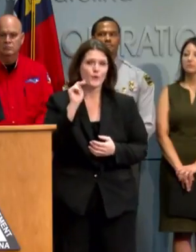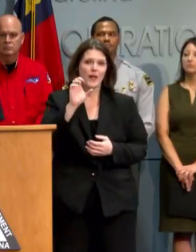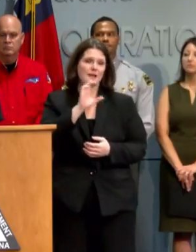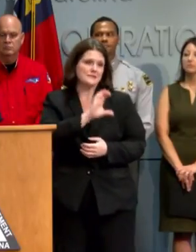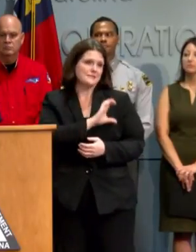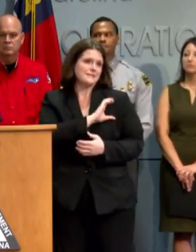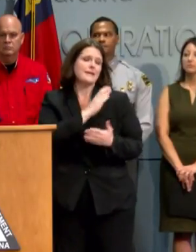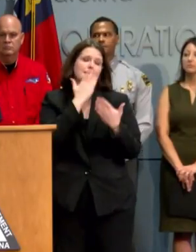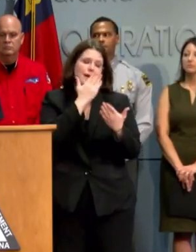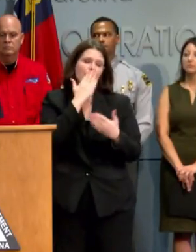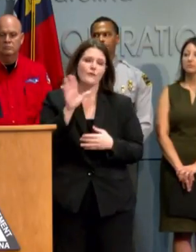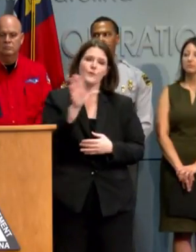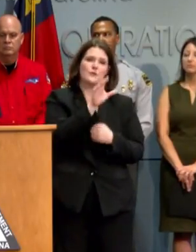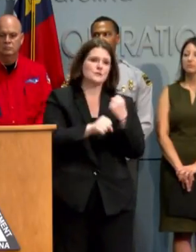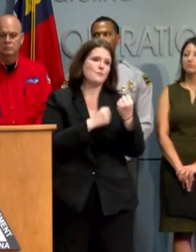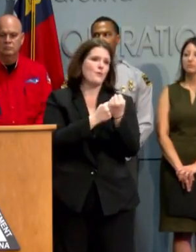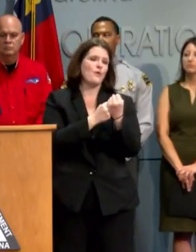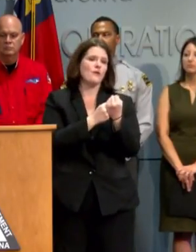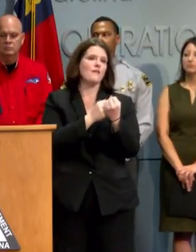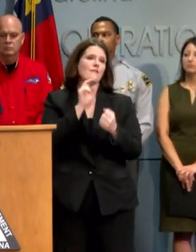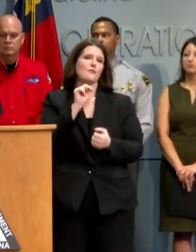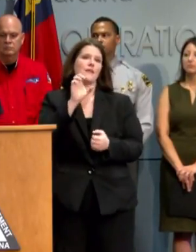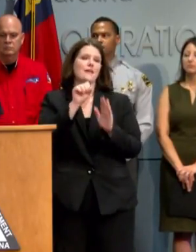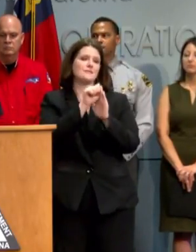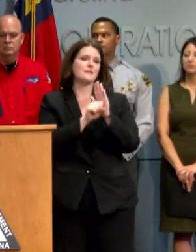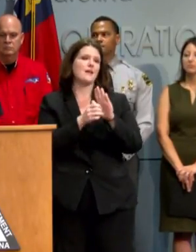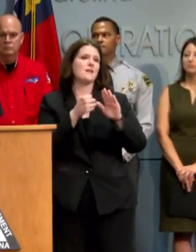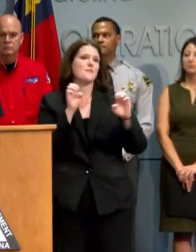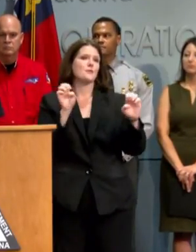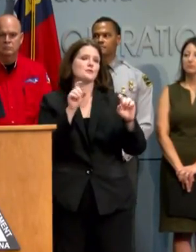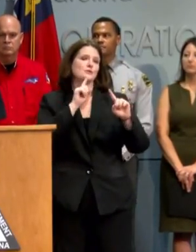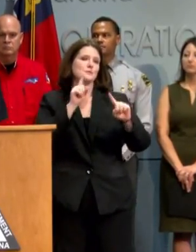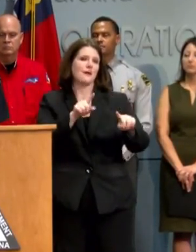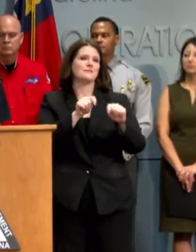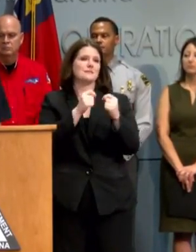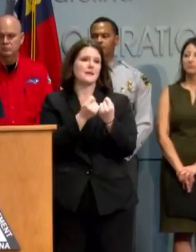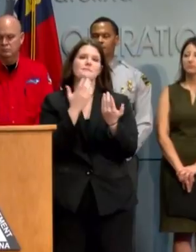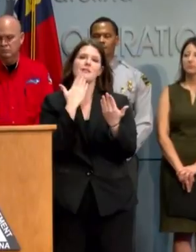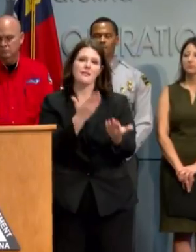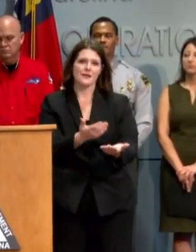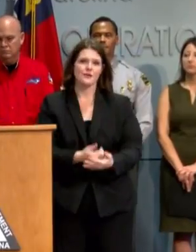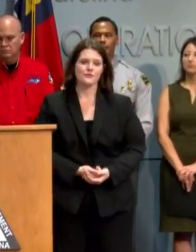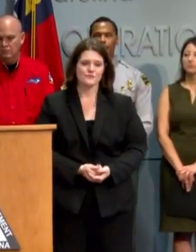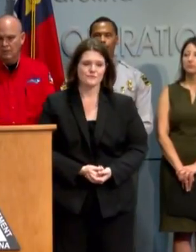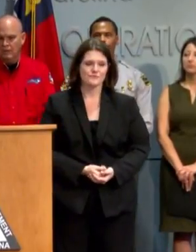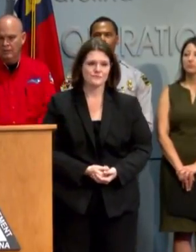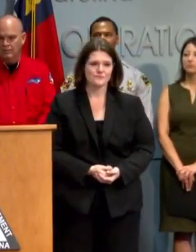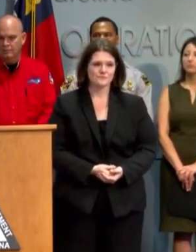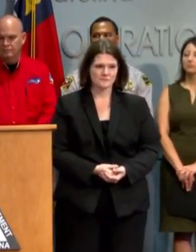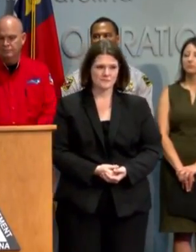I ALSO WANT TO THANK BROCK LONG FOR BEING HERE WITH HIS TEAM TO SUPPORT US, WE APPRECIATE IT